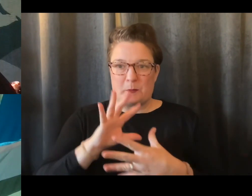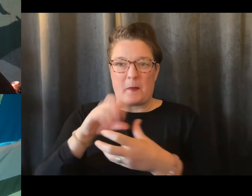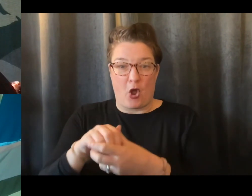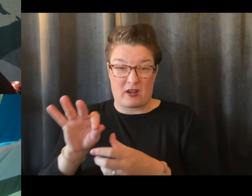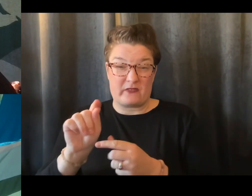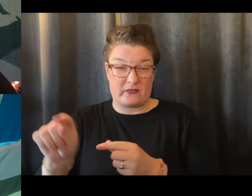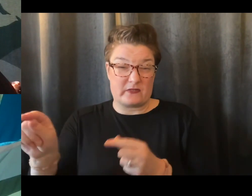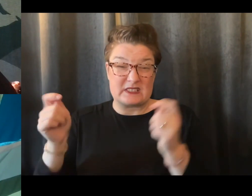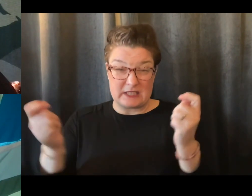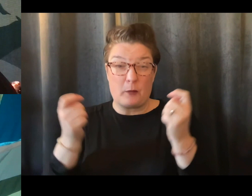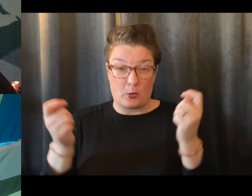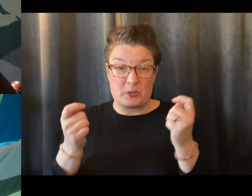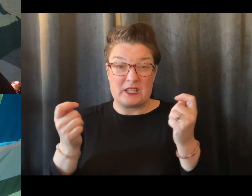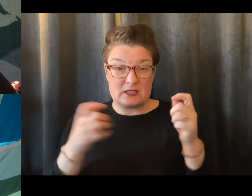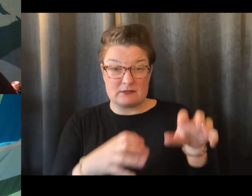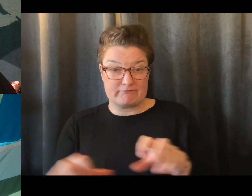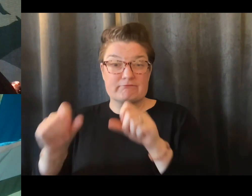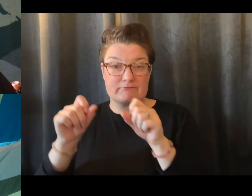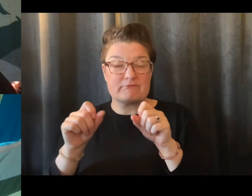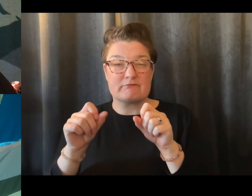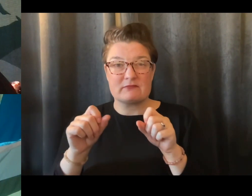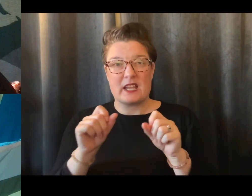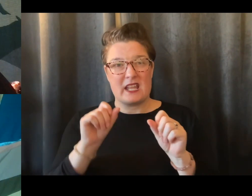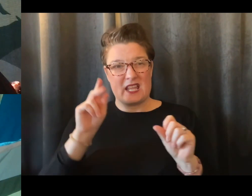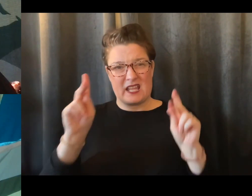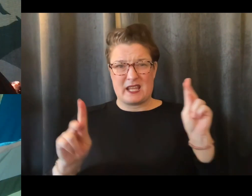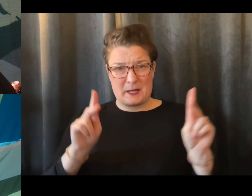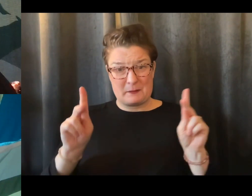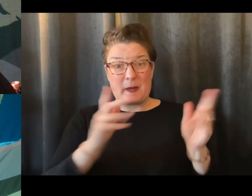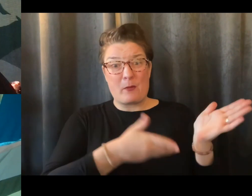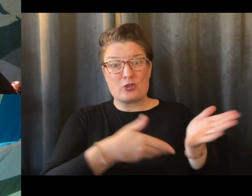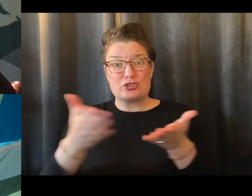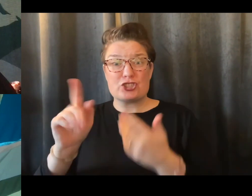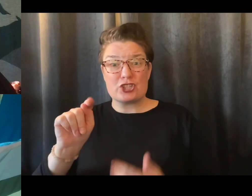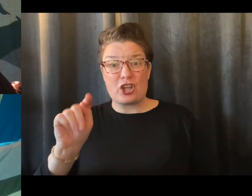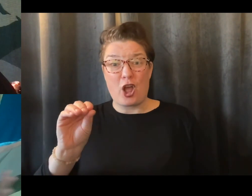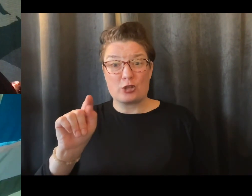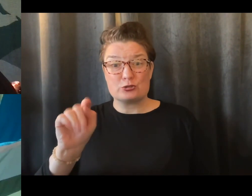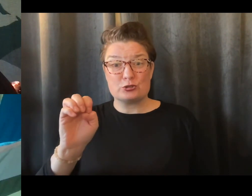took a, totem pole that they brought across the US to Florida from here